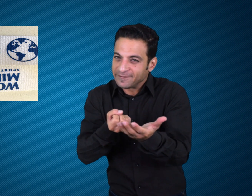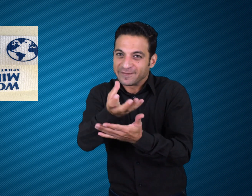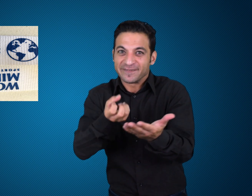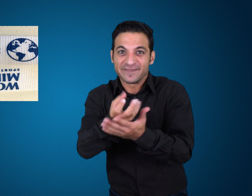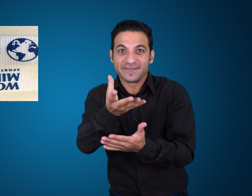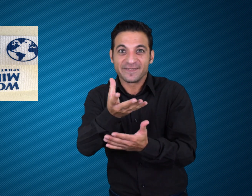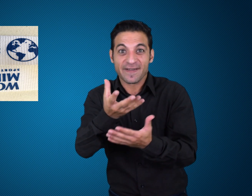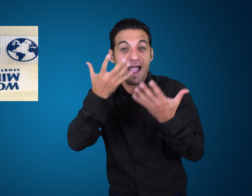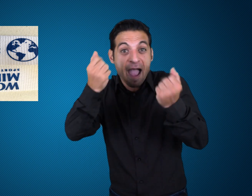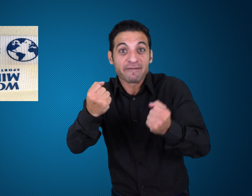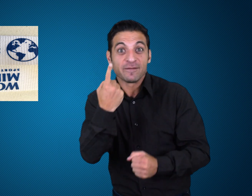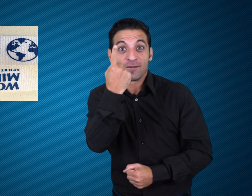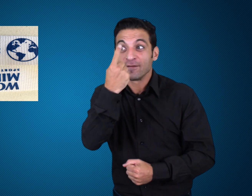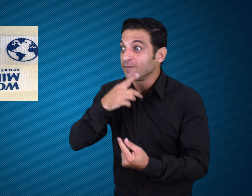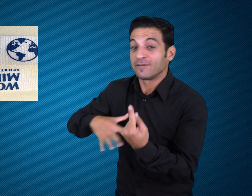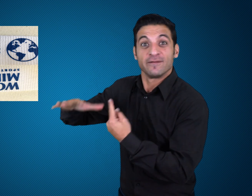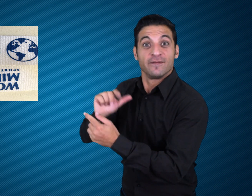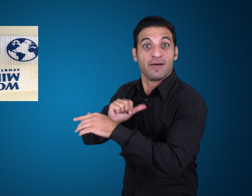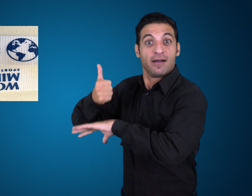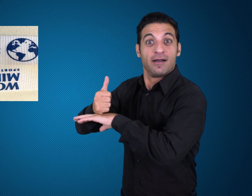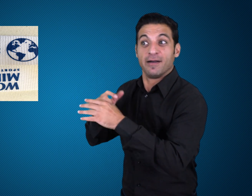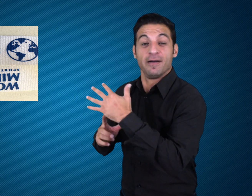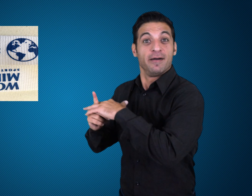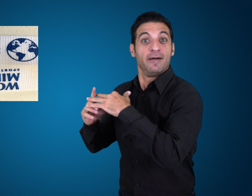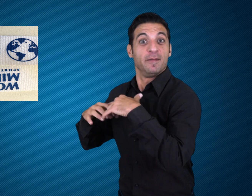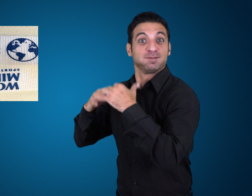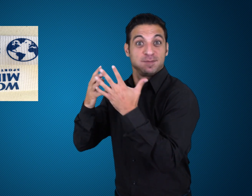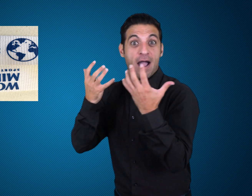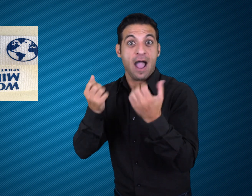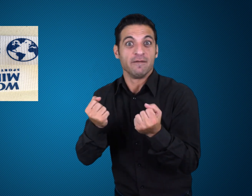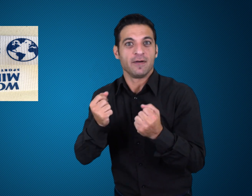Deaf Minigolf Championships was hosted